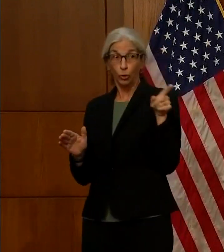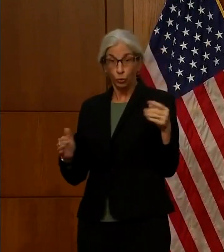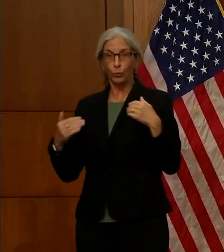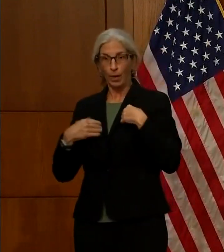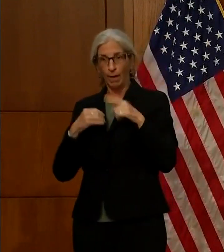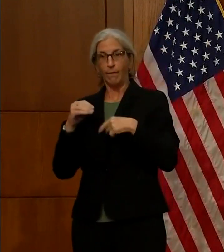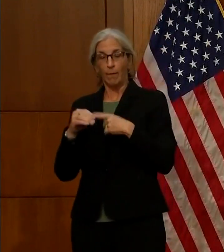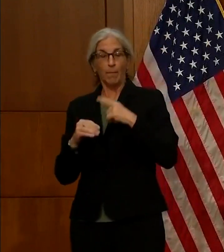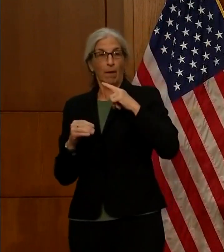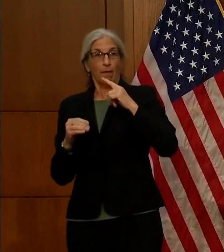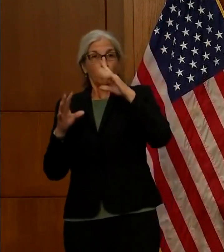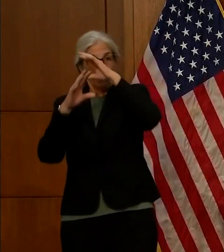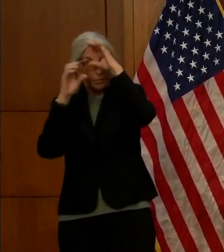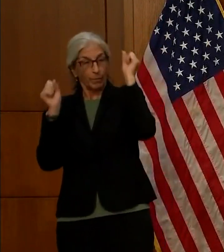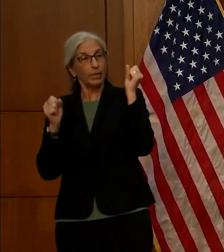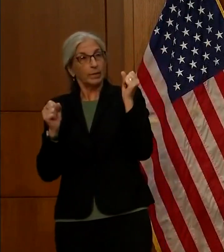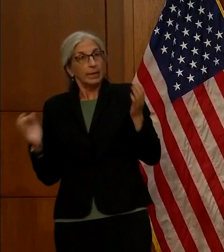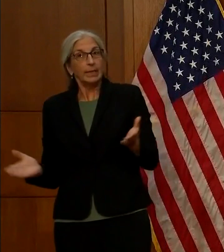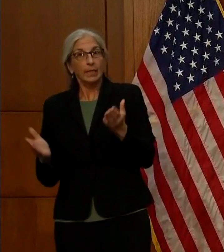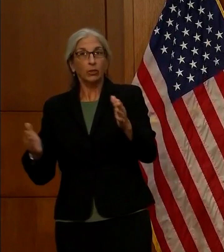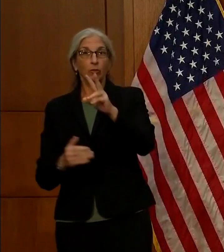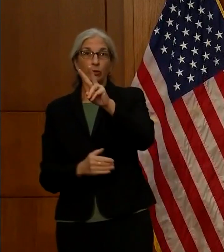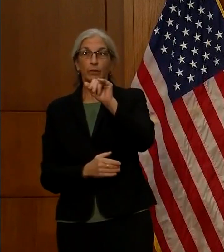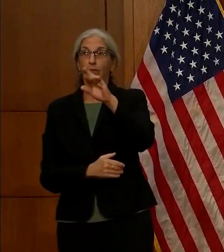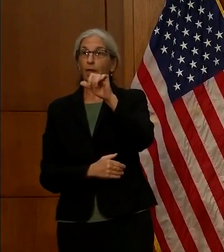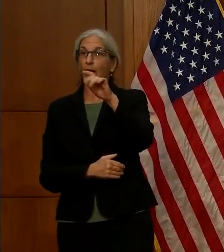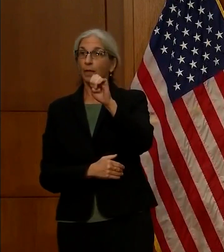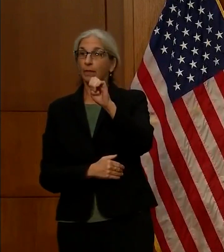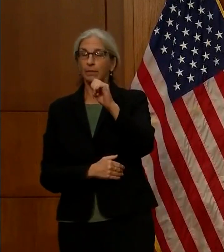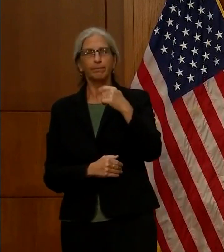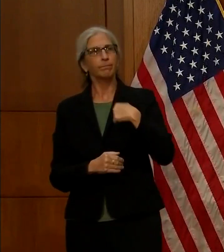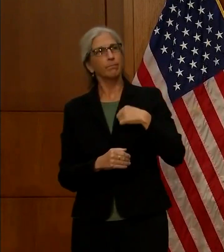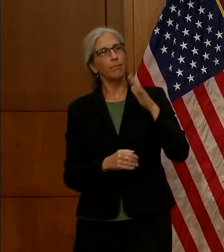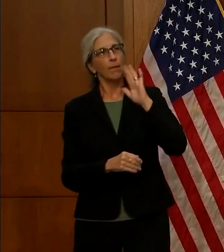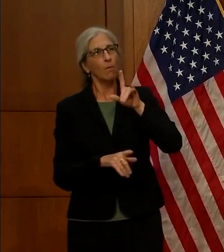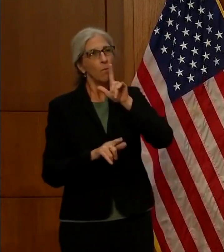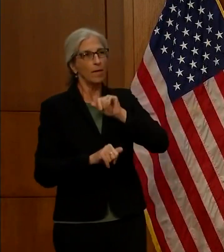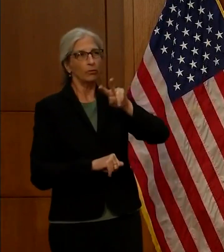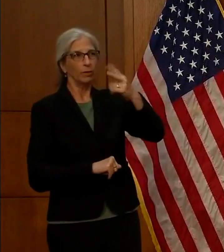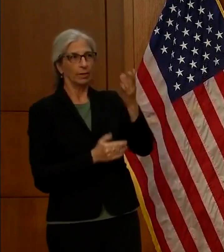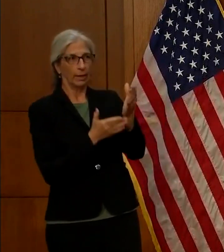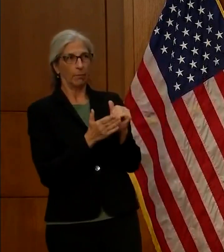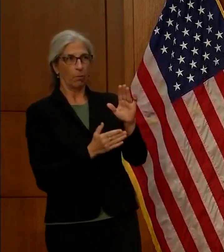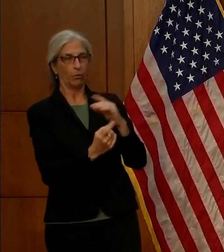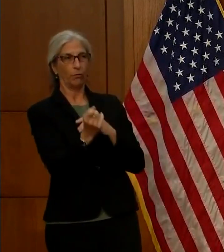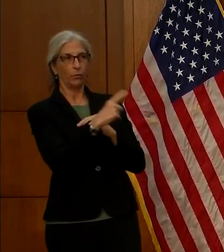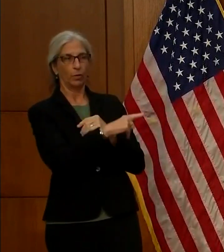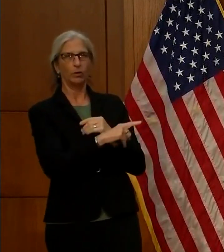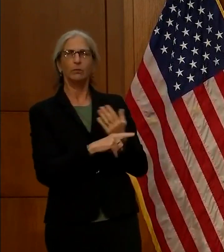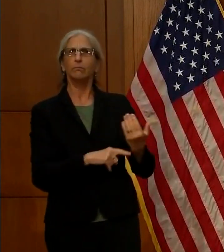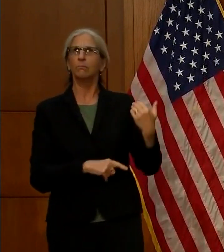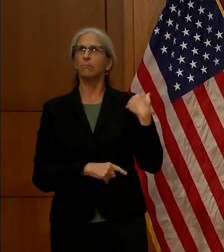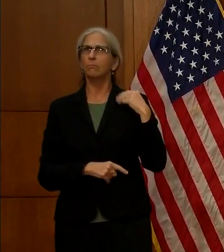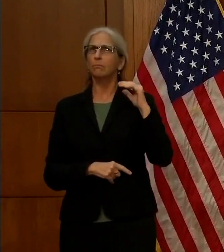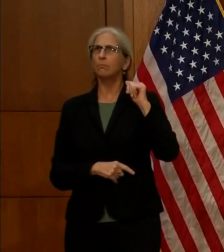THE PRESIDENT. ENCOURAGING VIOLENCE AGAINST YOU. LET ME ANSWER THE SECOND PART OF YOUR